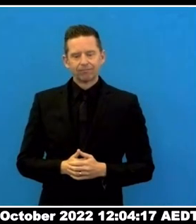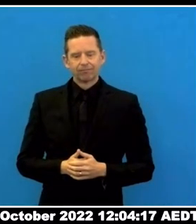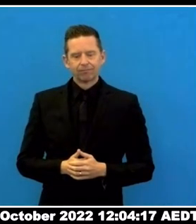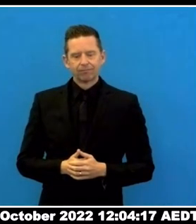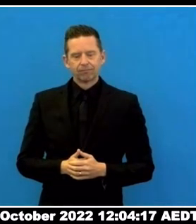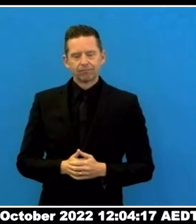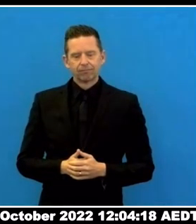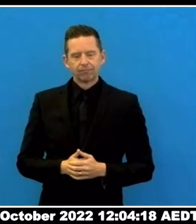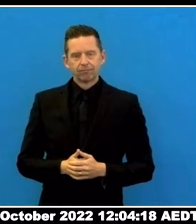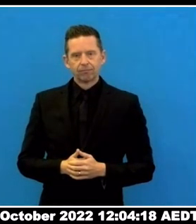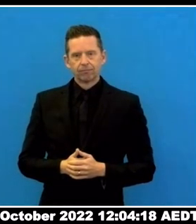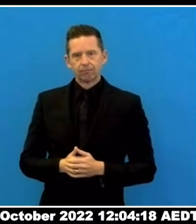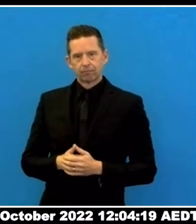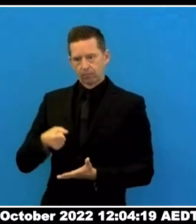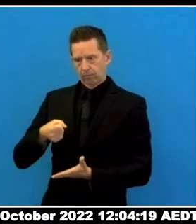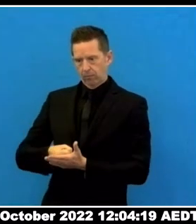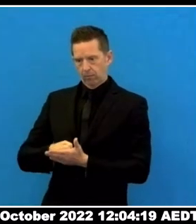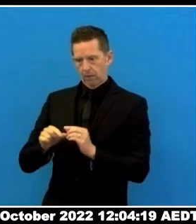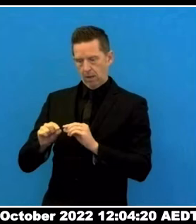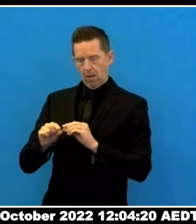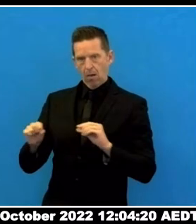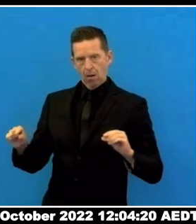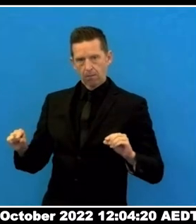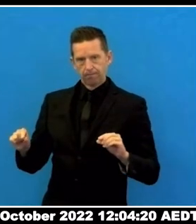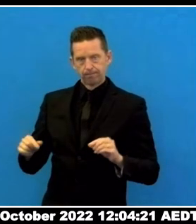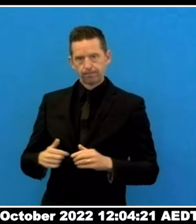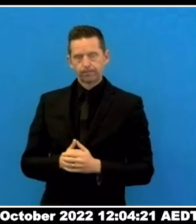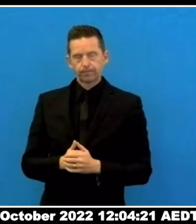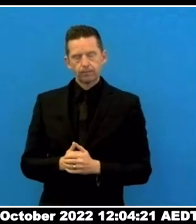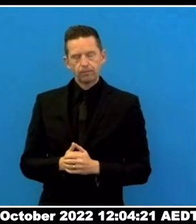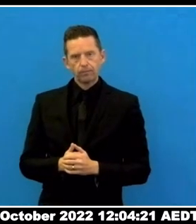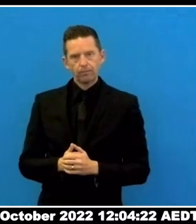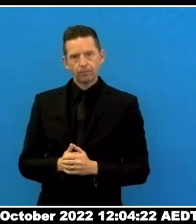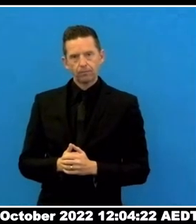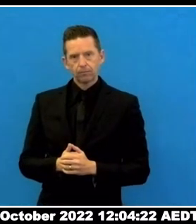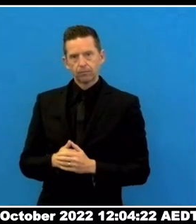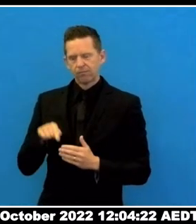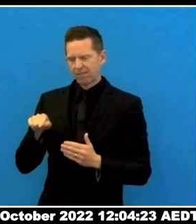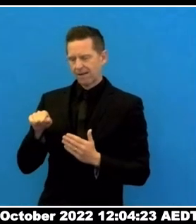The last line of that paragraph, in the last line of that paragraph,